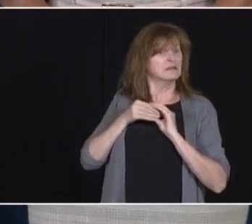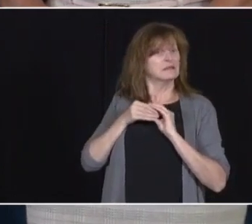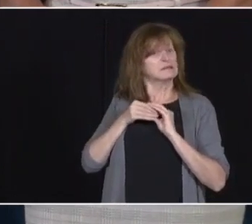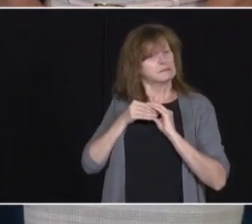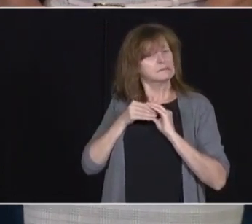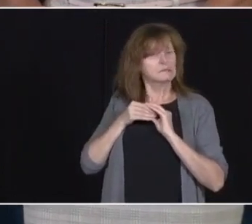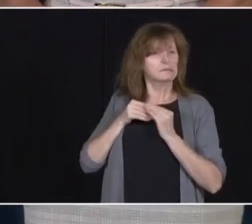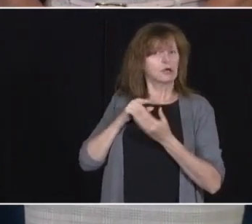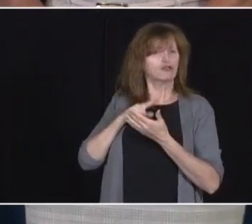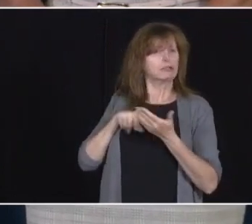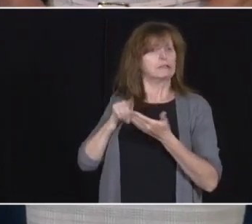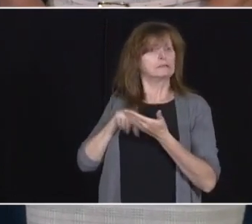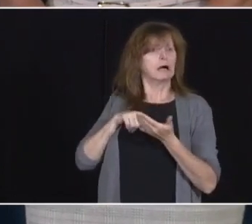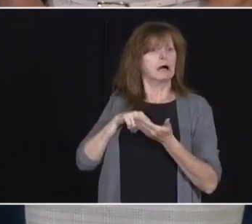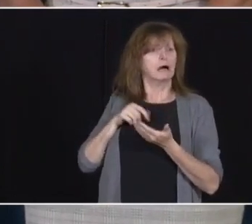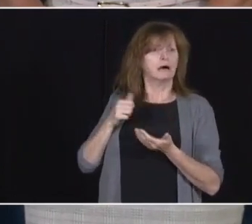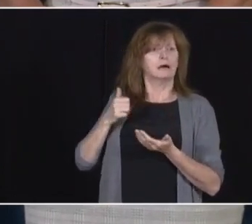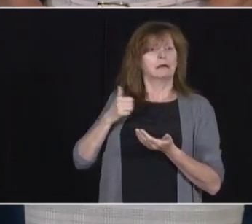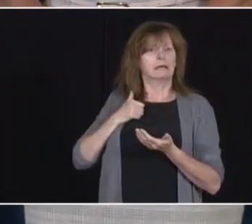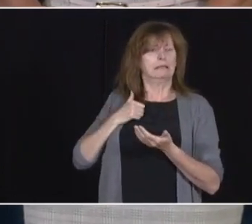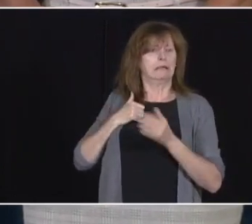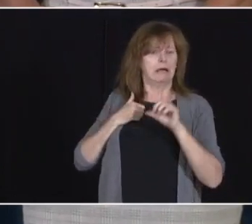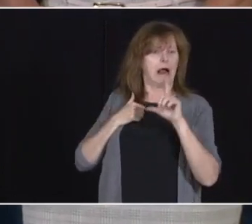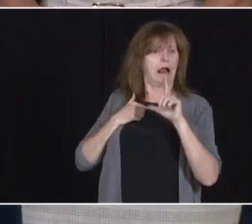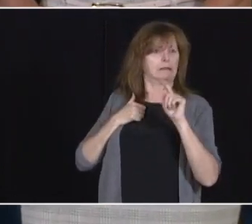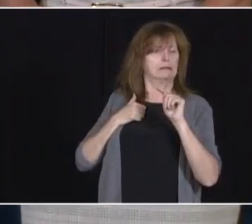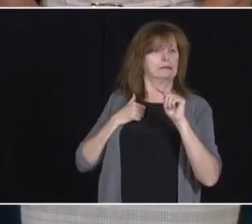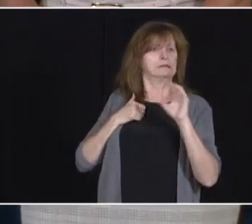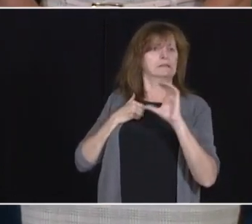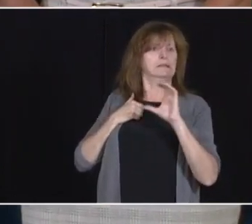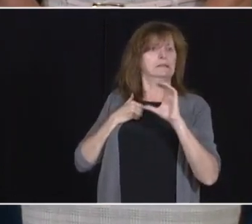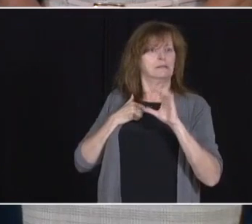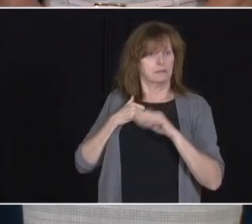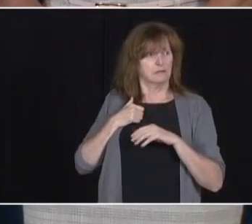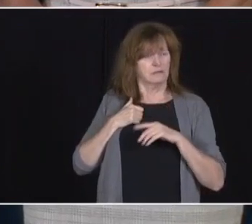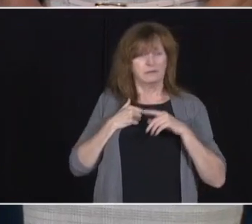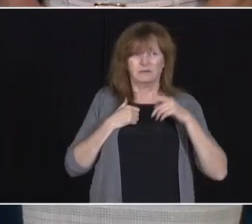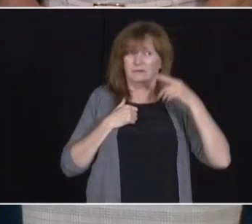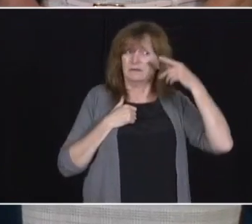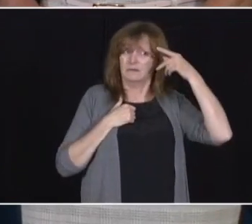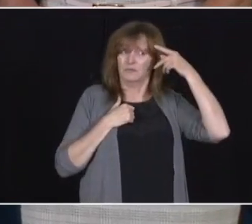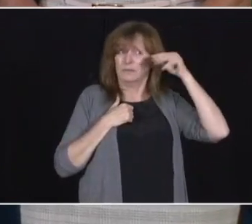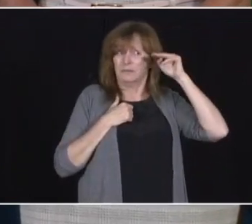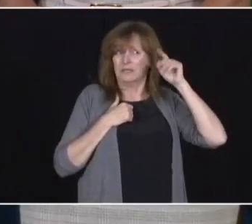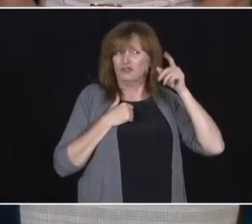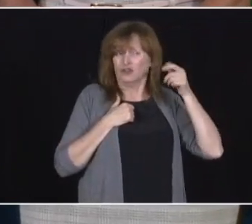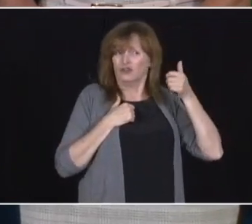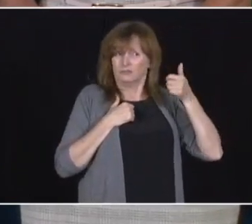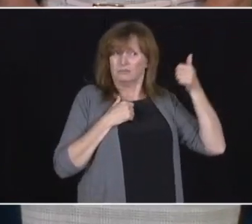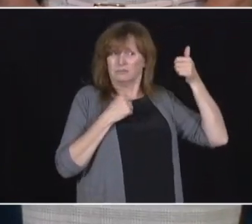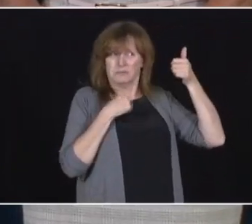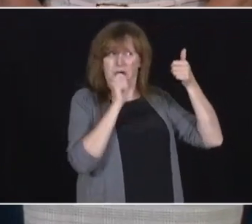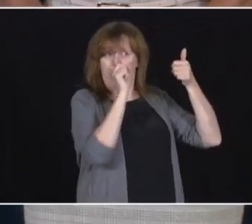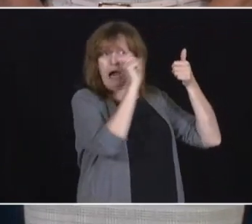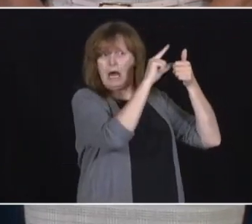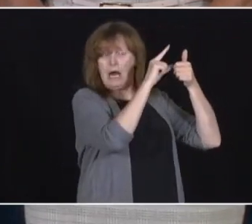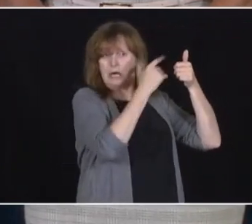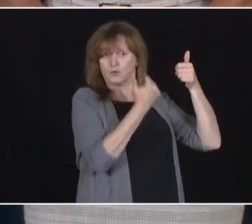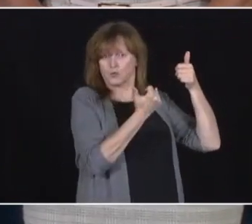for city news. Hi Comer Premier. Back to the report that Rob Ferguson and the star mentioned, that was critical of death and